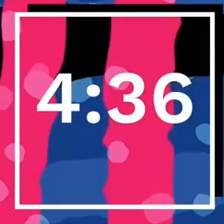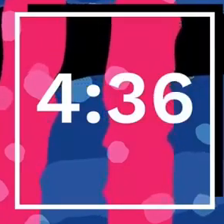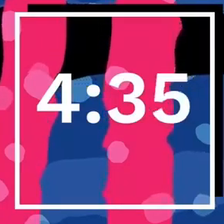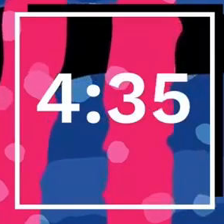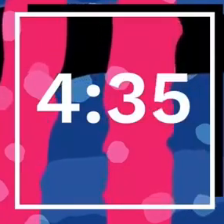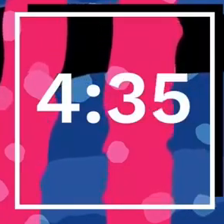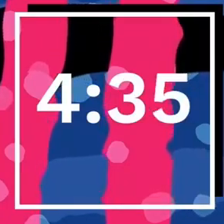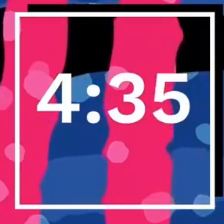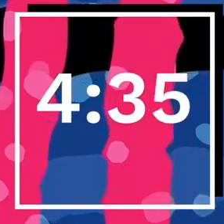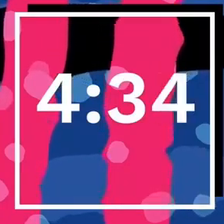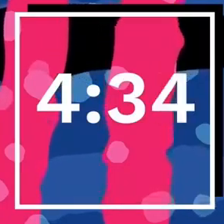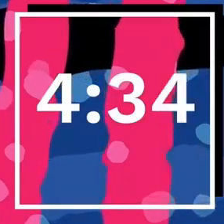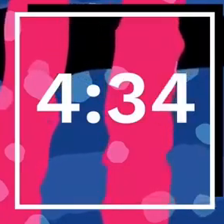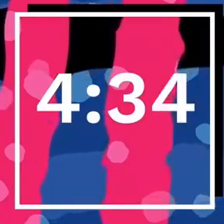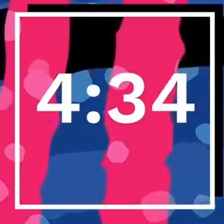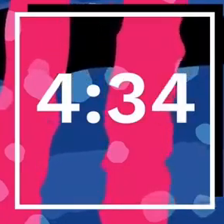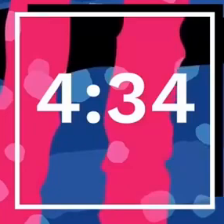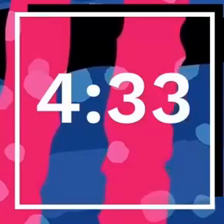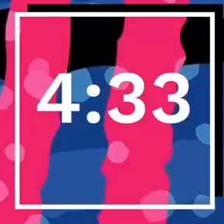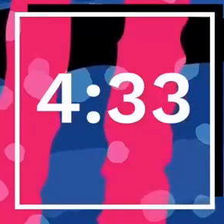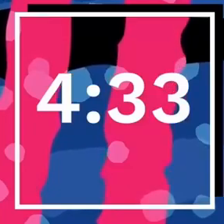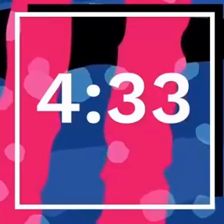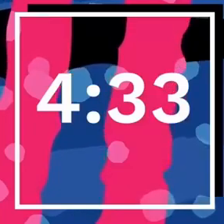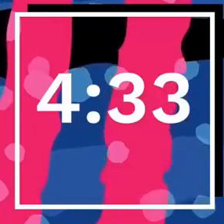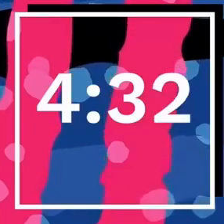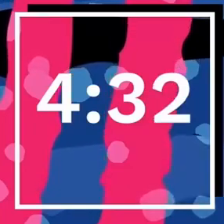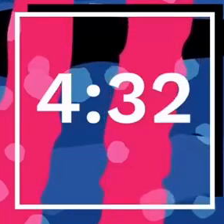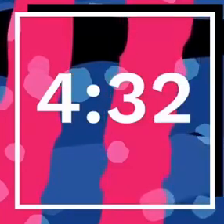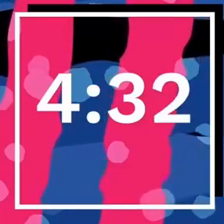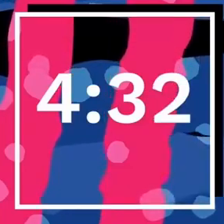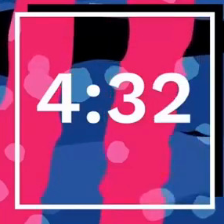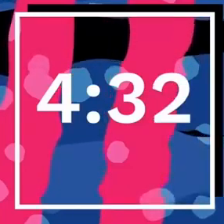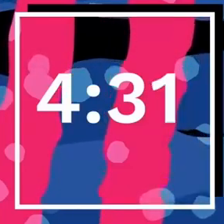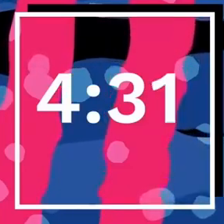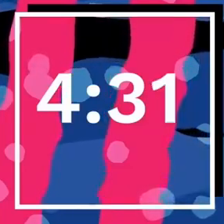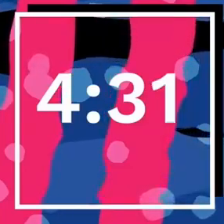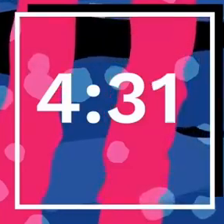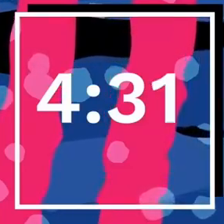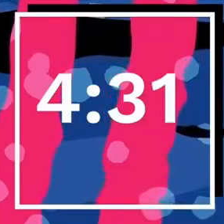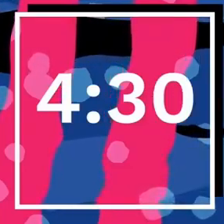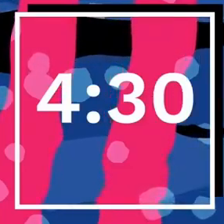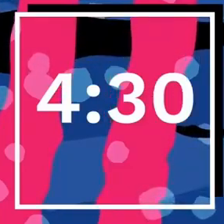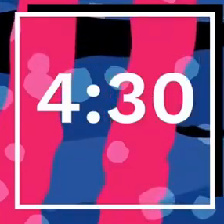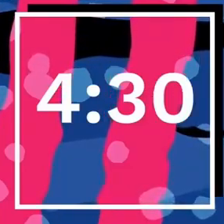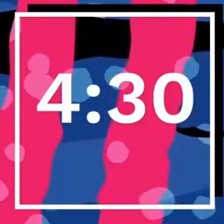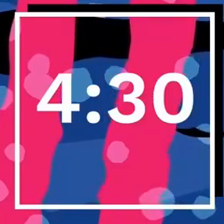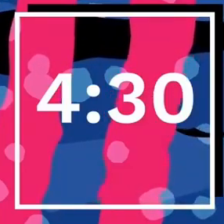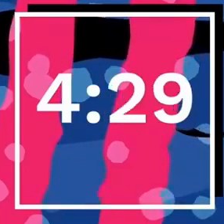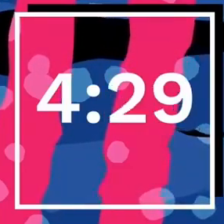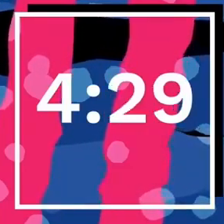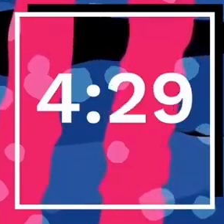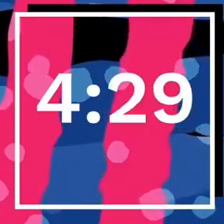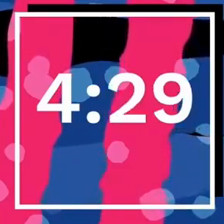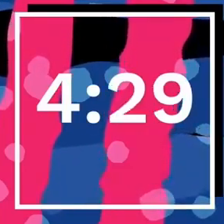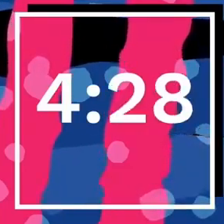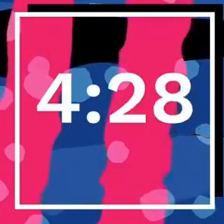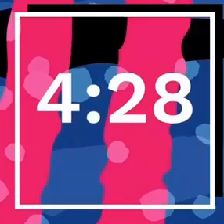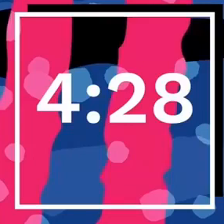TALK TO PARENTS TODAY THANKFUL FOR THE HELP AFTER LOSING THEIR